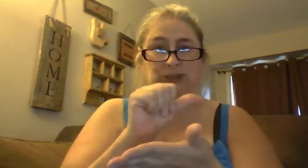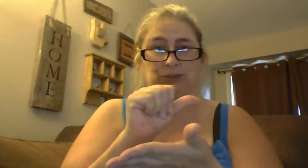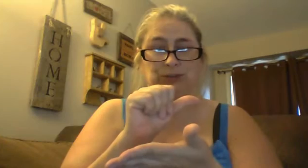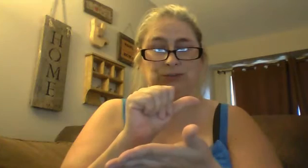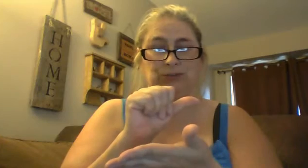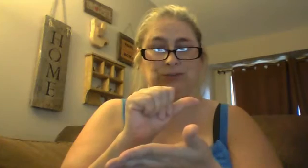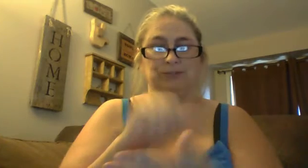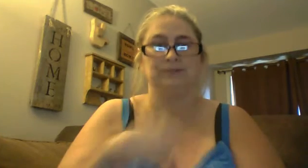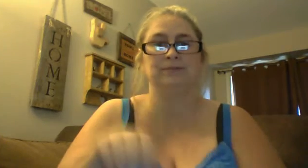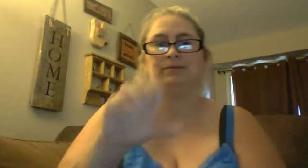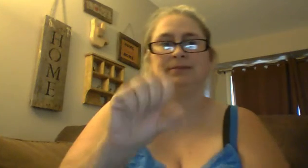Halloween, you can see more information. Look at Facebook Page.